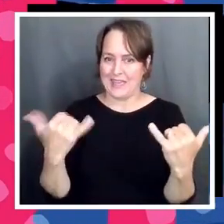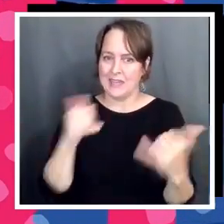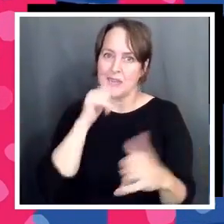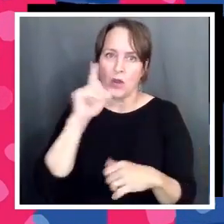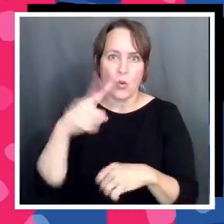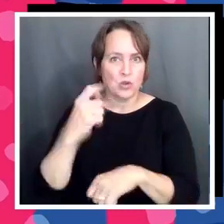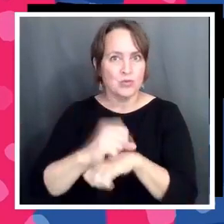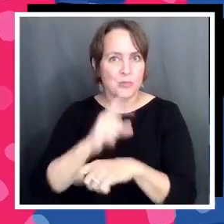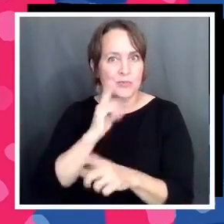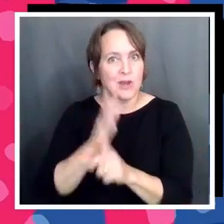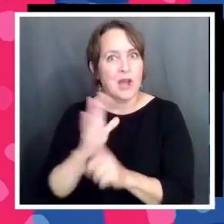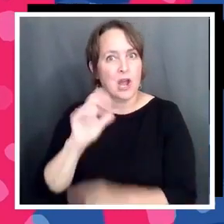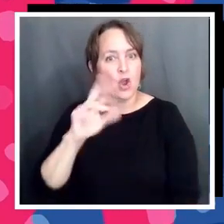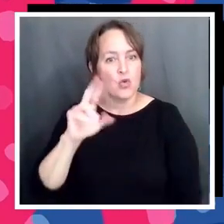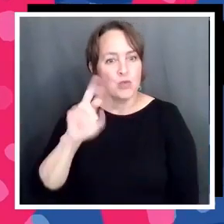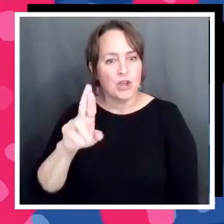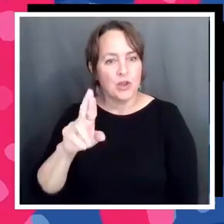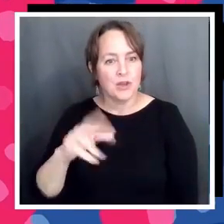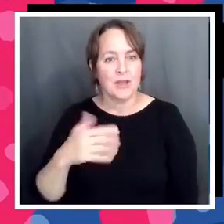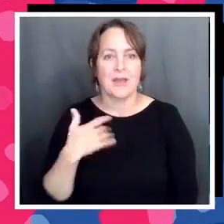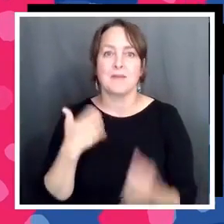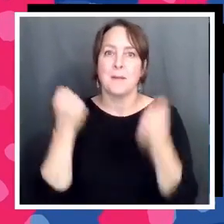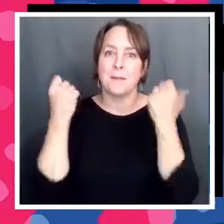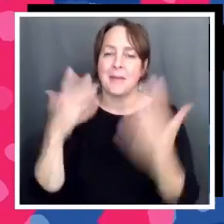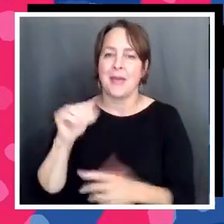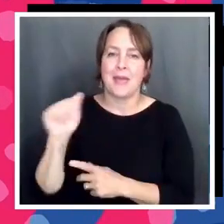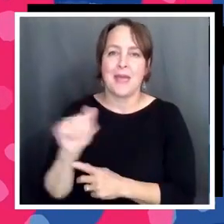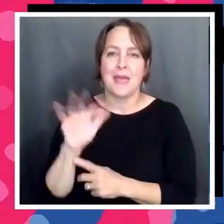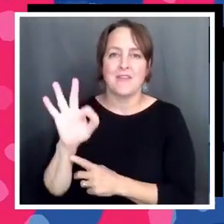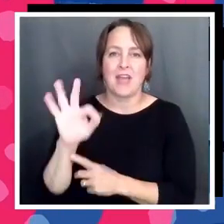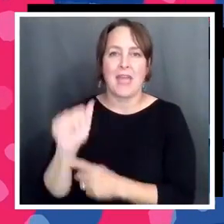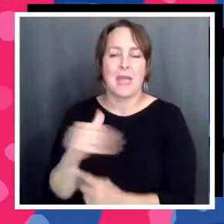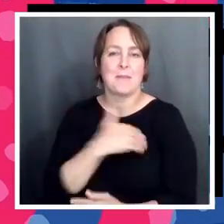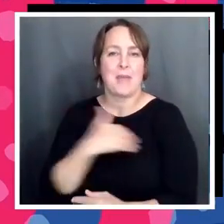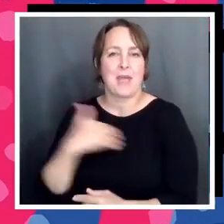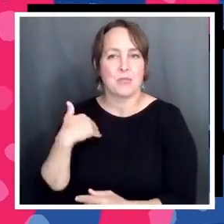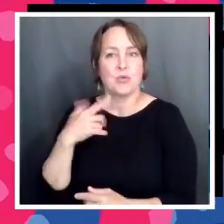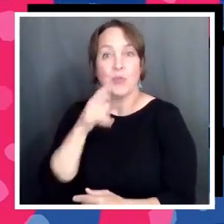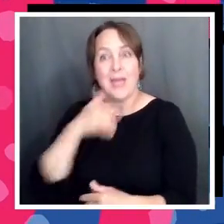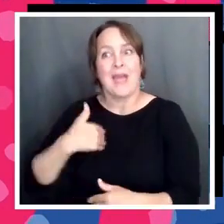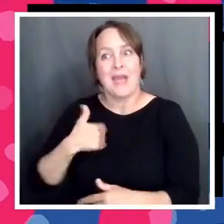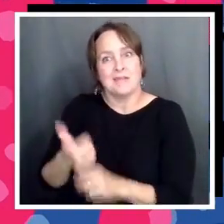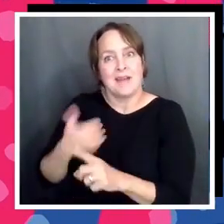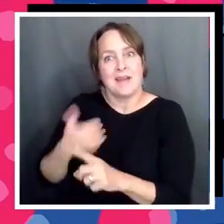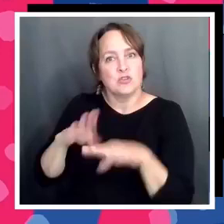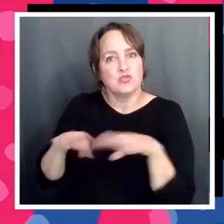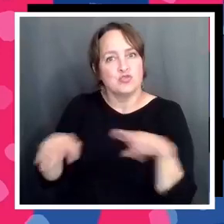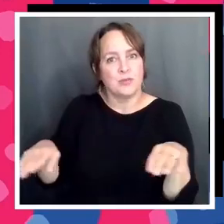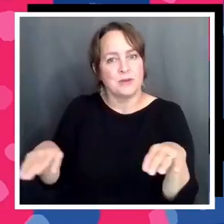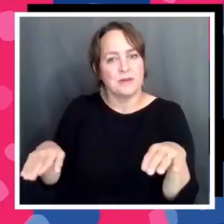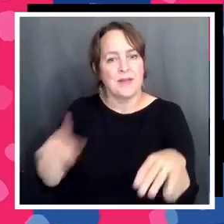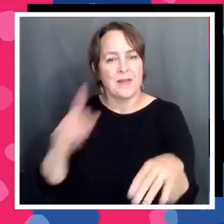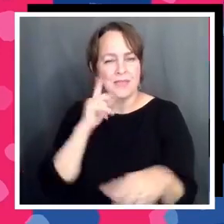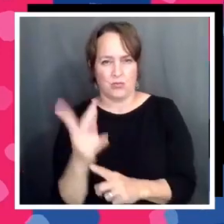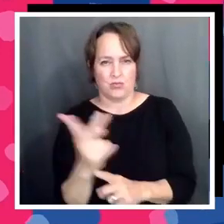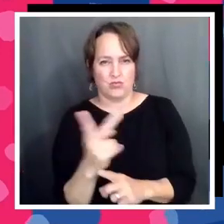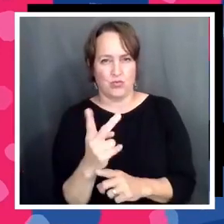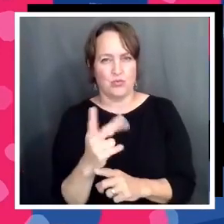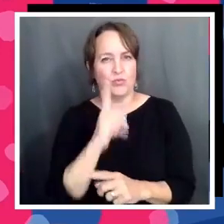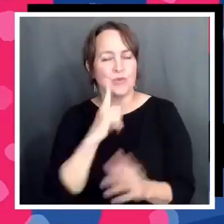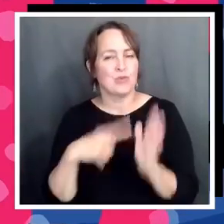ATTENDANTS TO HAVE THIS JOB